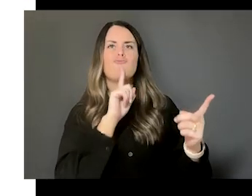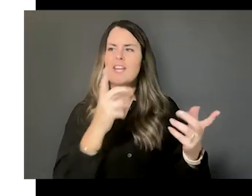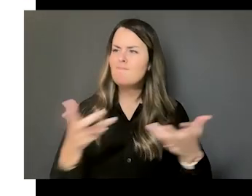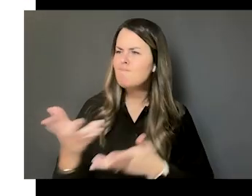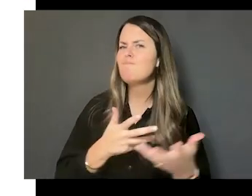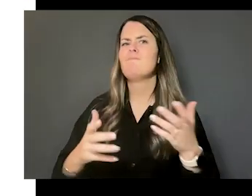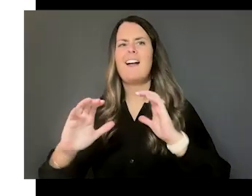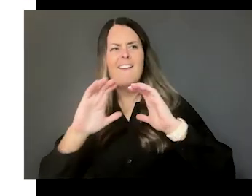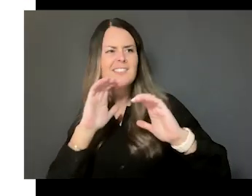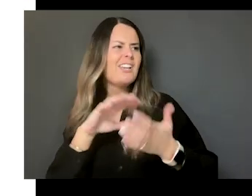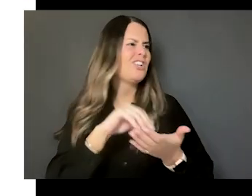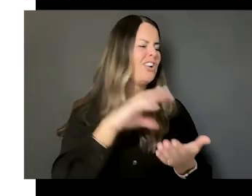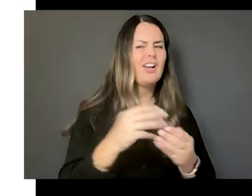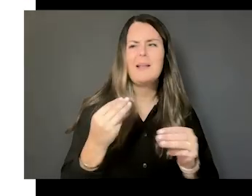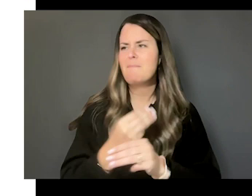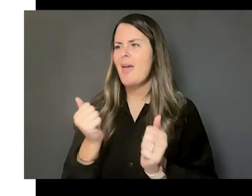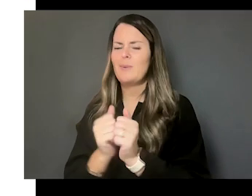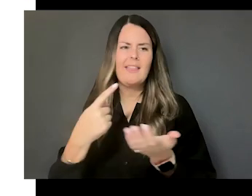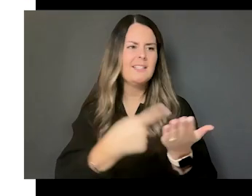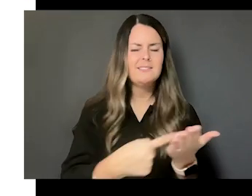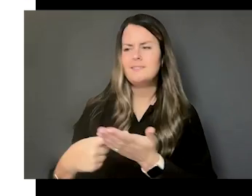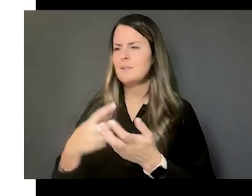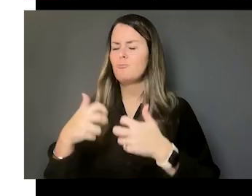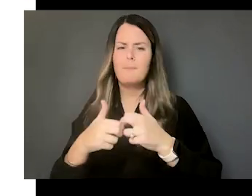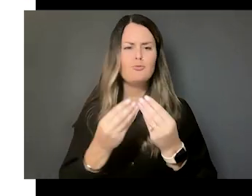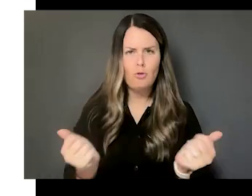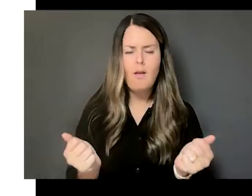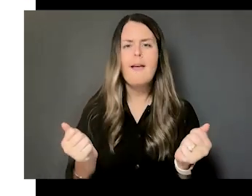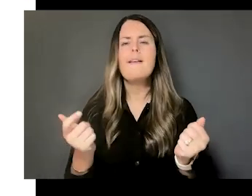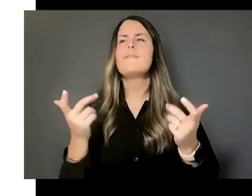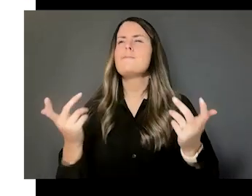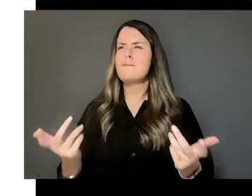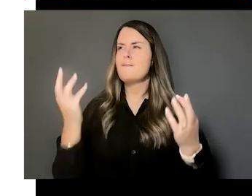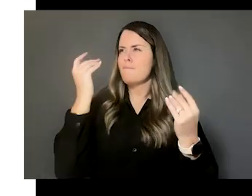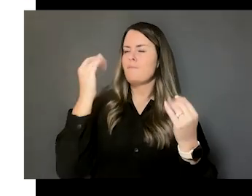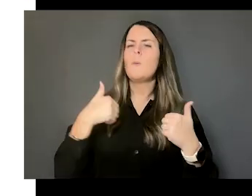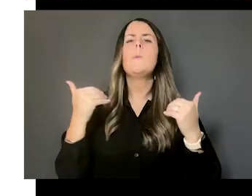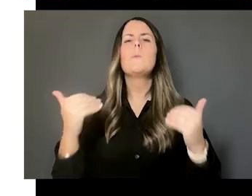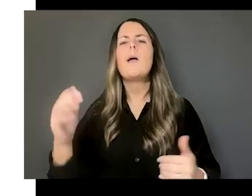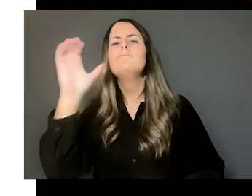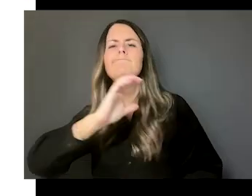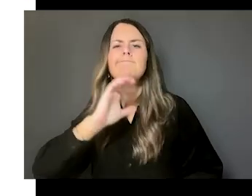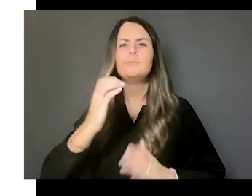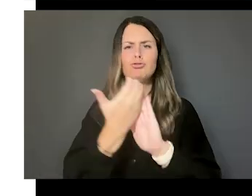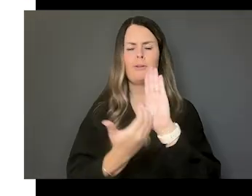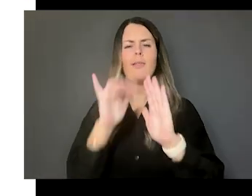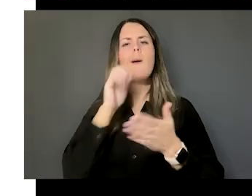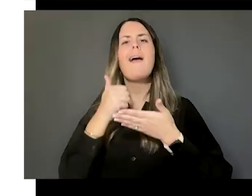and learning about math through discourse and problem solving. So we sought out curricula that would help support teachers